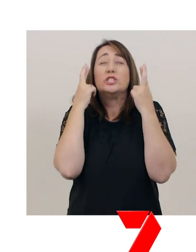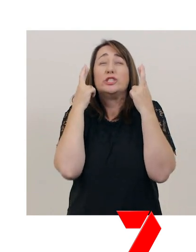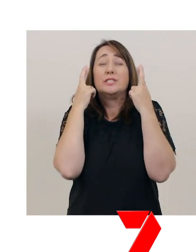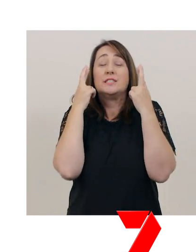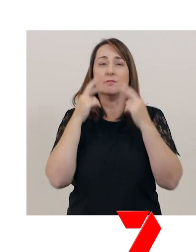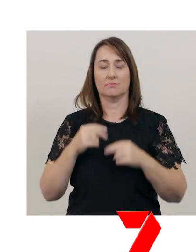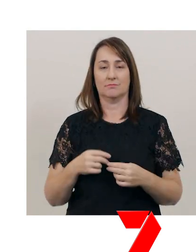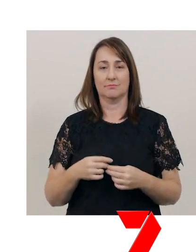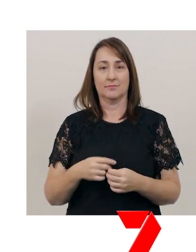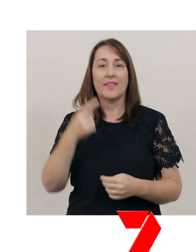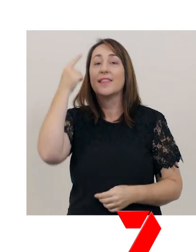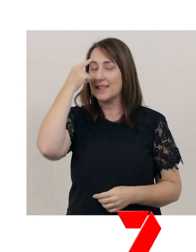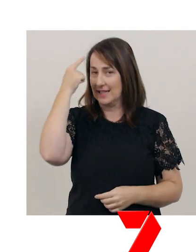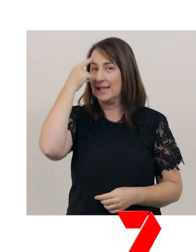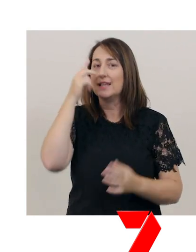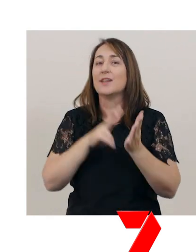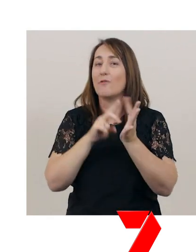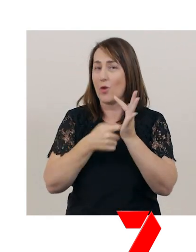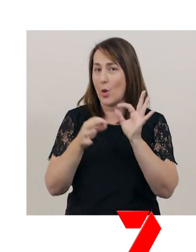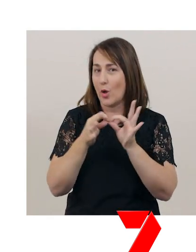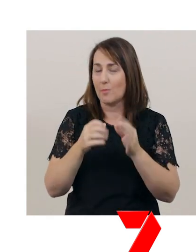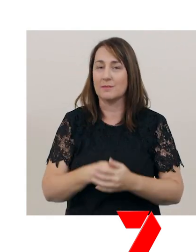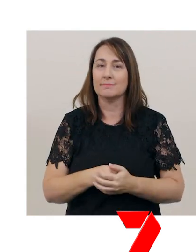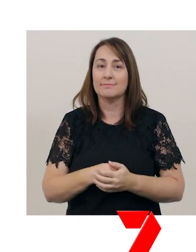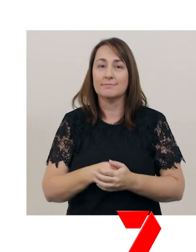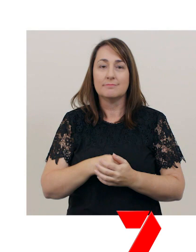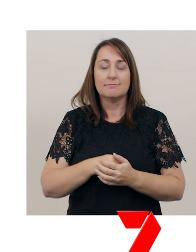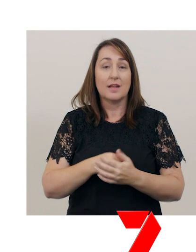That’s a thinking verb. What about the word ‘love’?